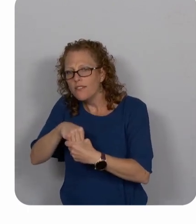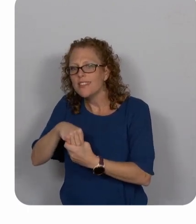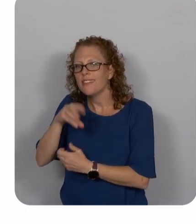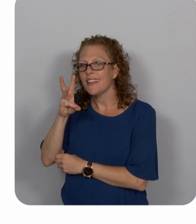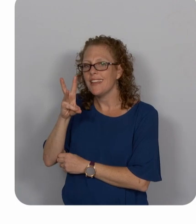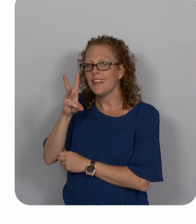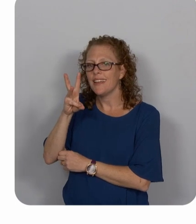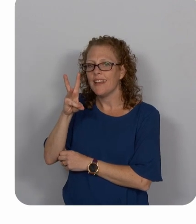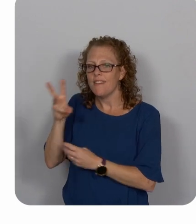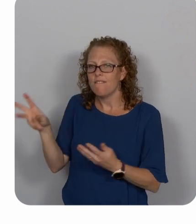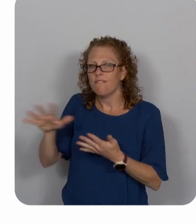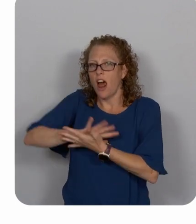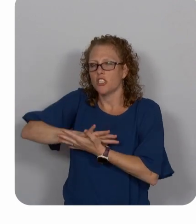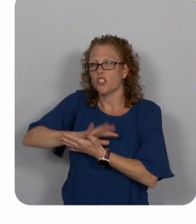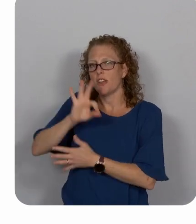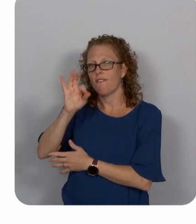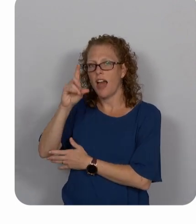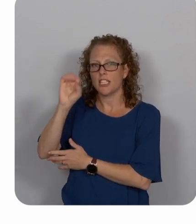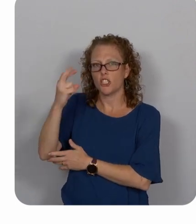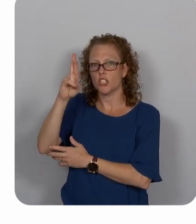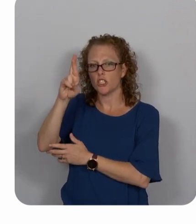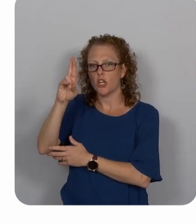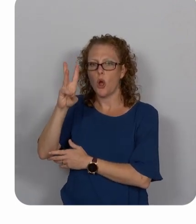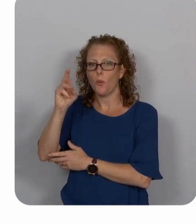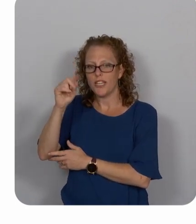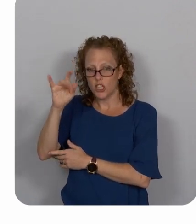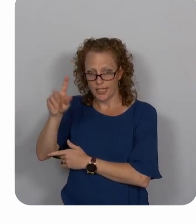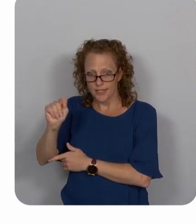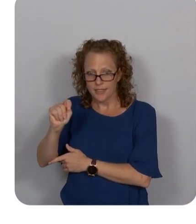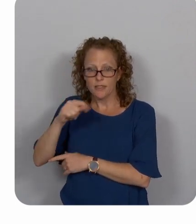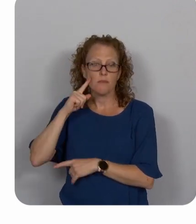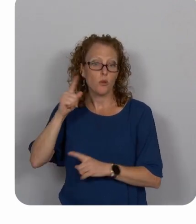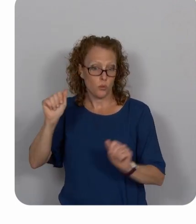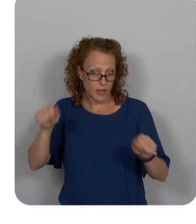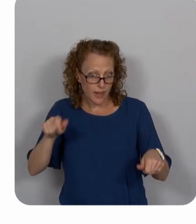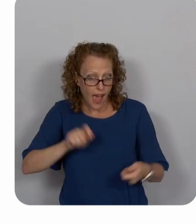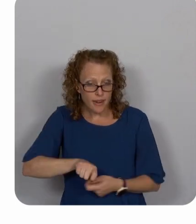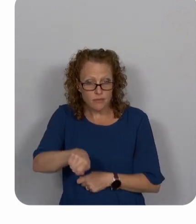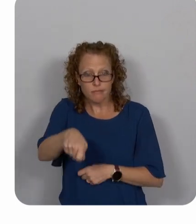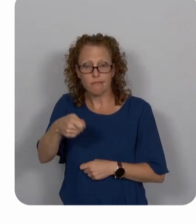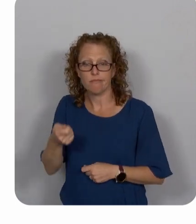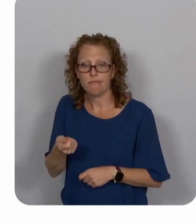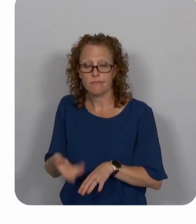We can also turn down the bias a bit to make sure that the shadow is attached completely to the surface.